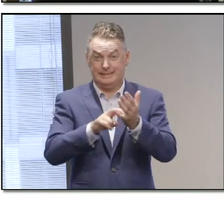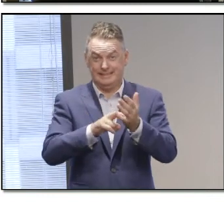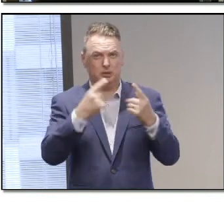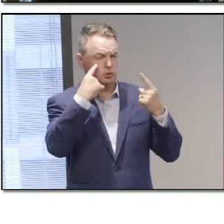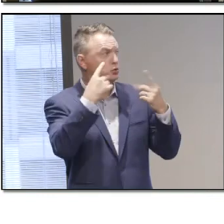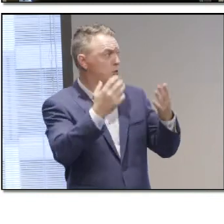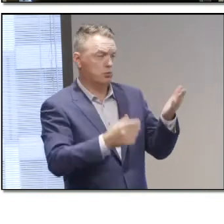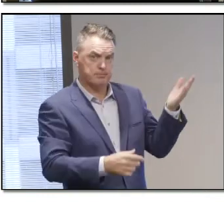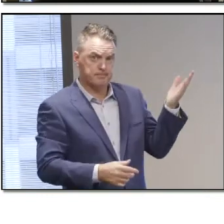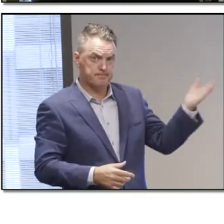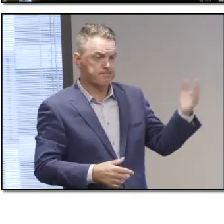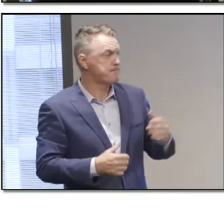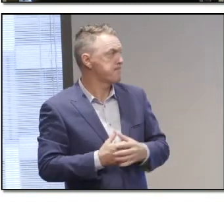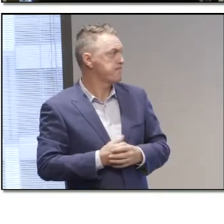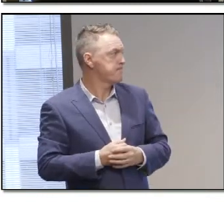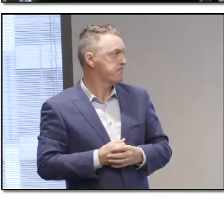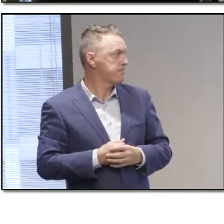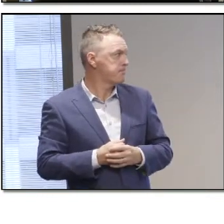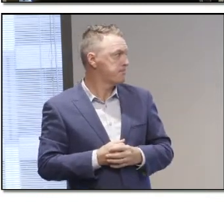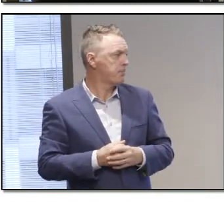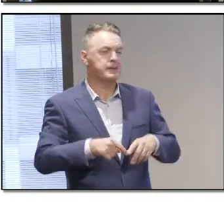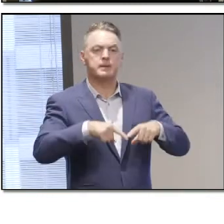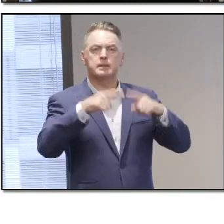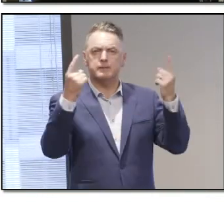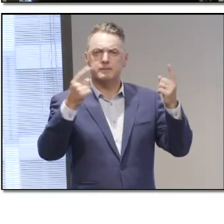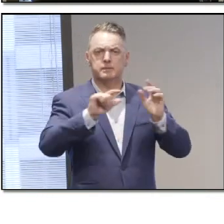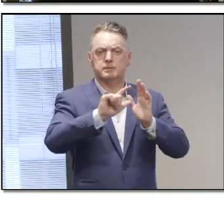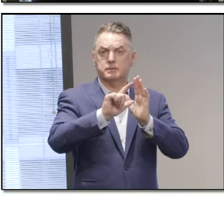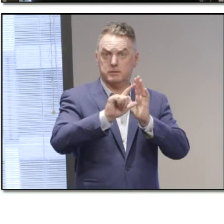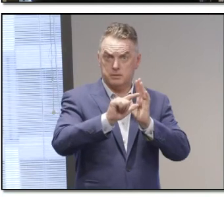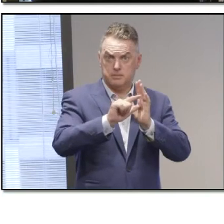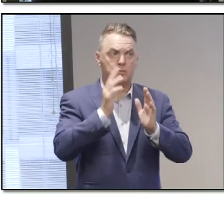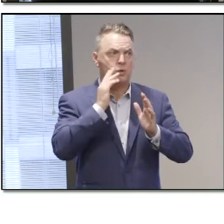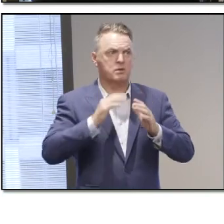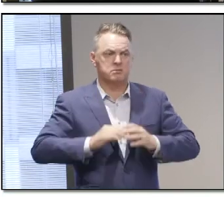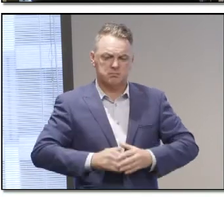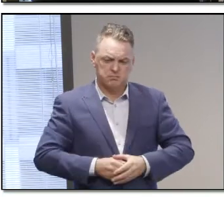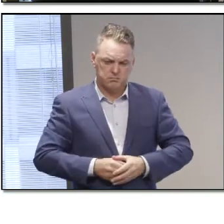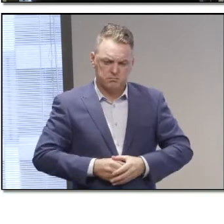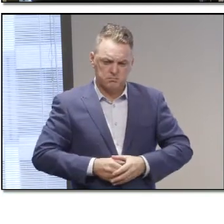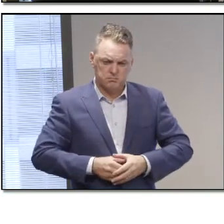is supposed to show is at different stages during gestation, so the early embryonic period